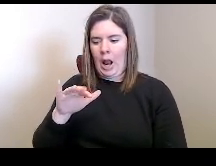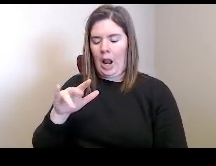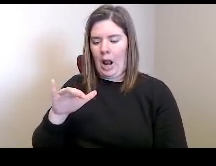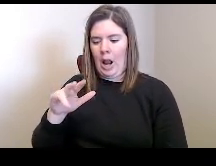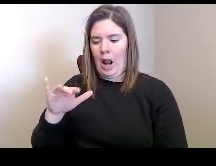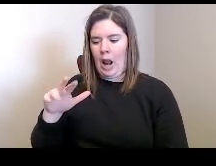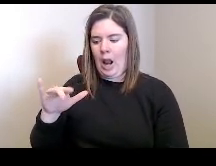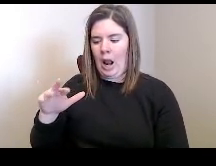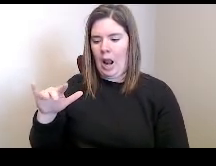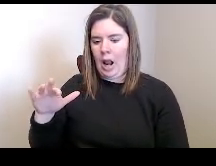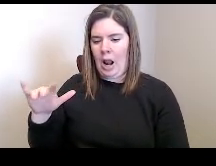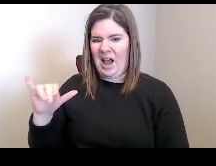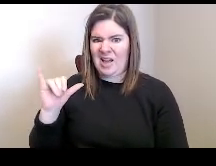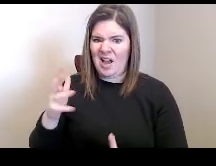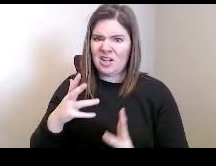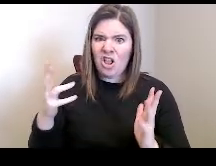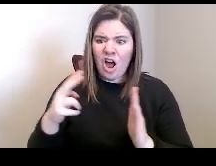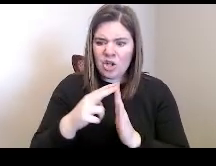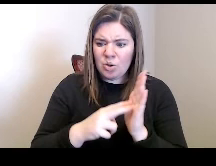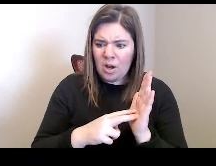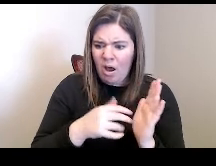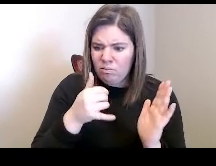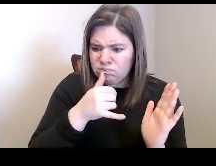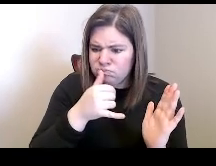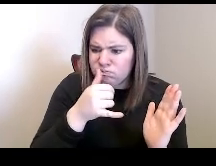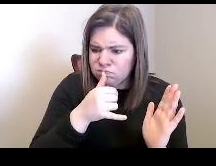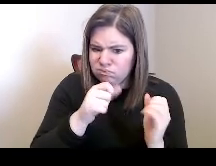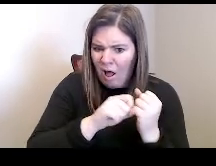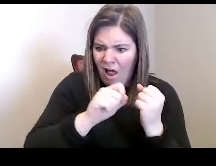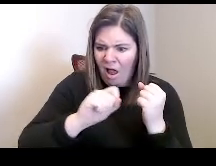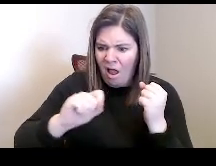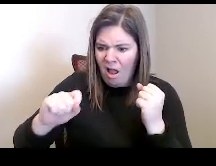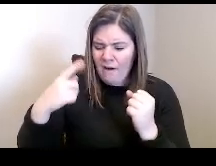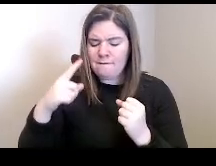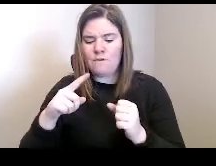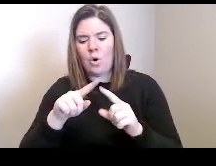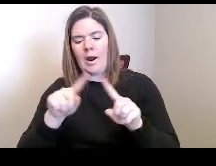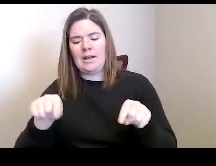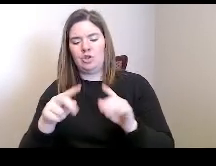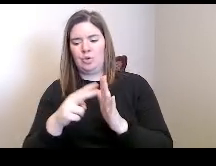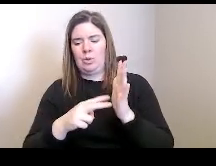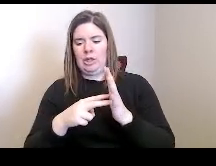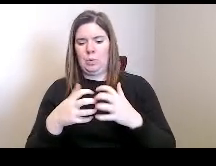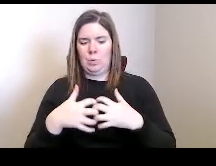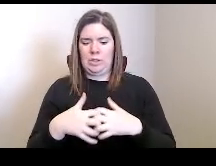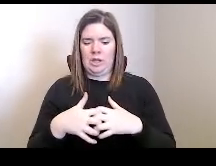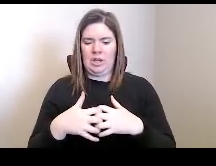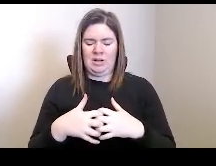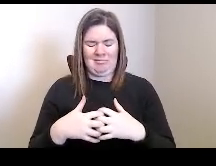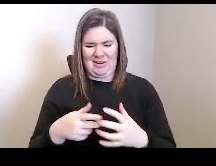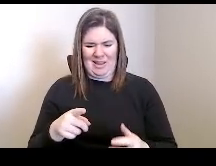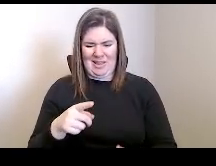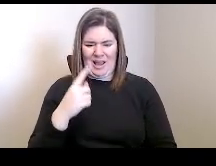That's a lot to read for a screen reader and, you know, it just makes the document look cleaner if